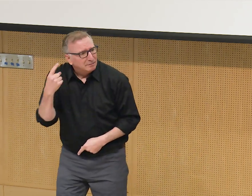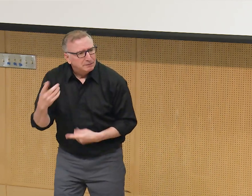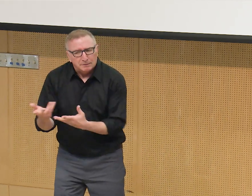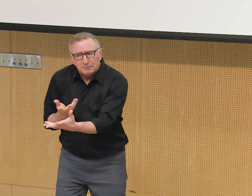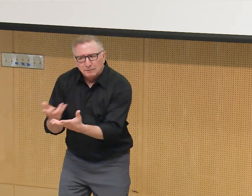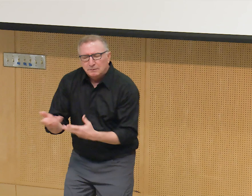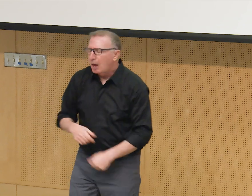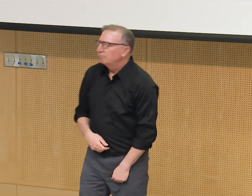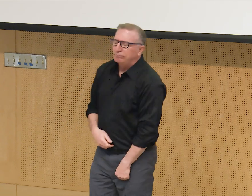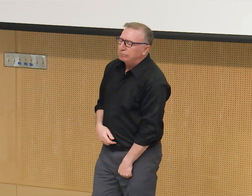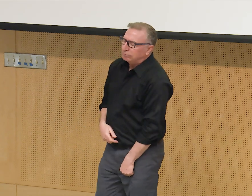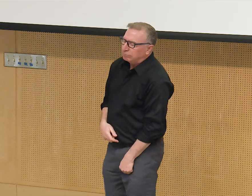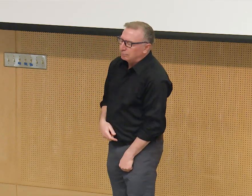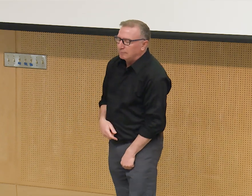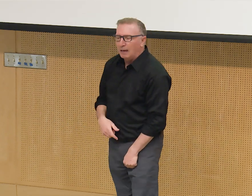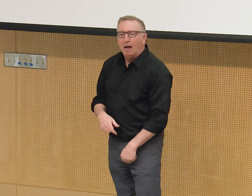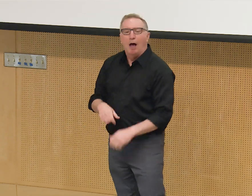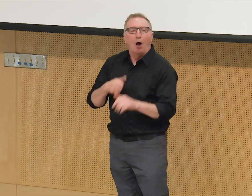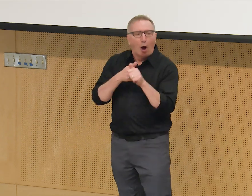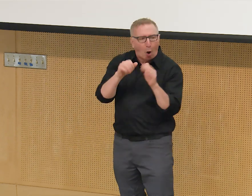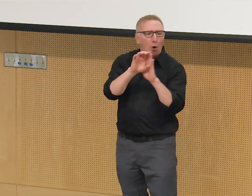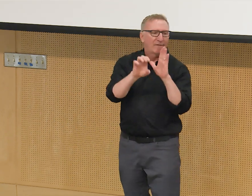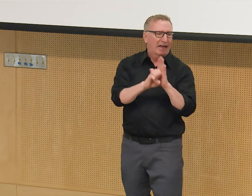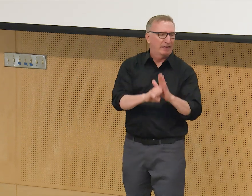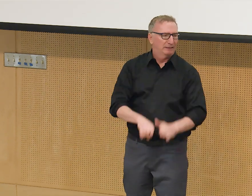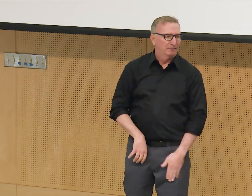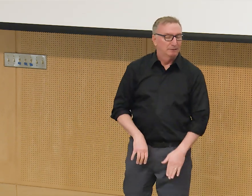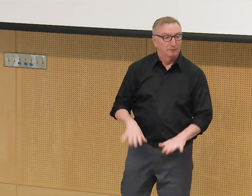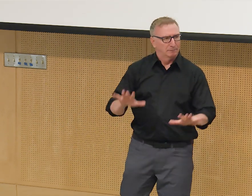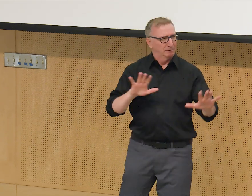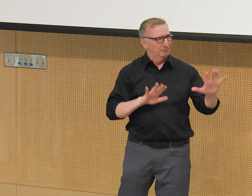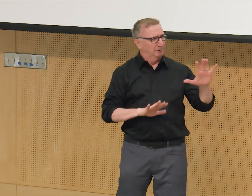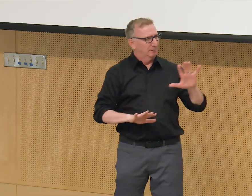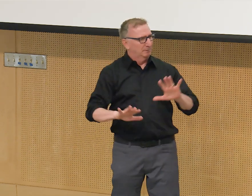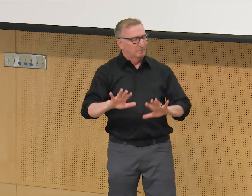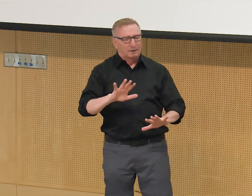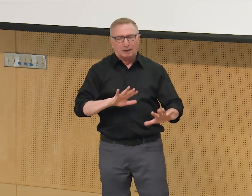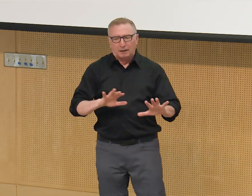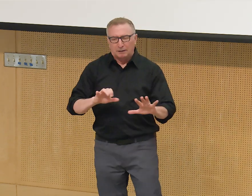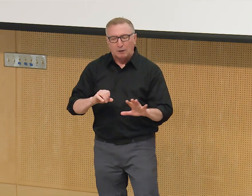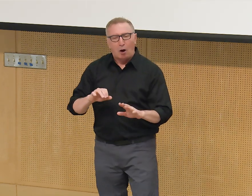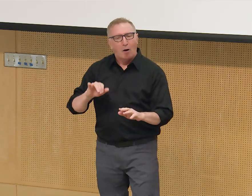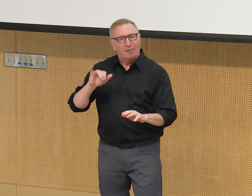"They didn't--you didn't sign what they were saying. "You were adding all these other things. You got to follow the code of ethics."